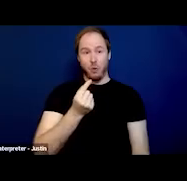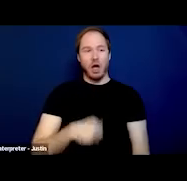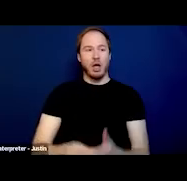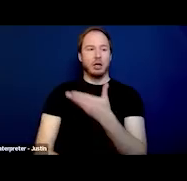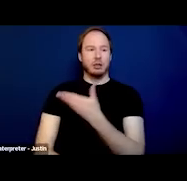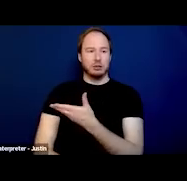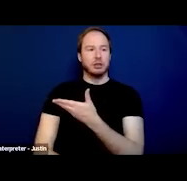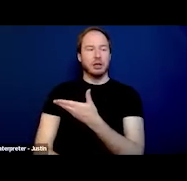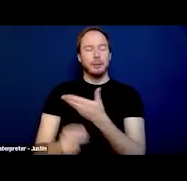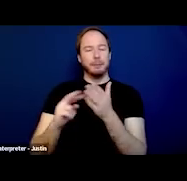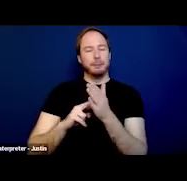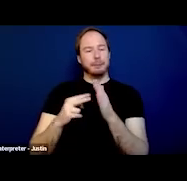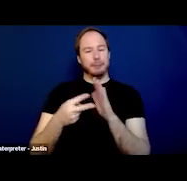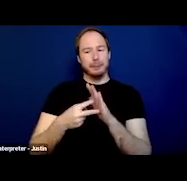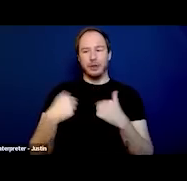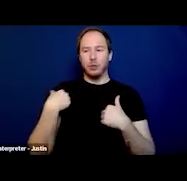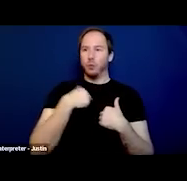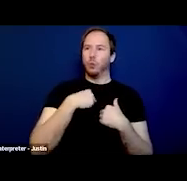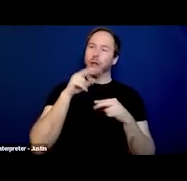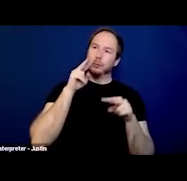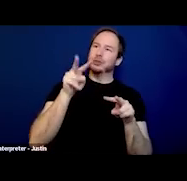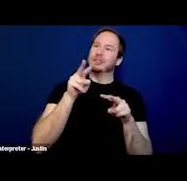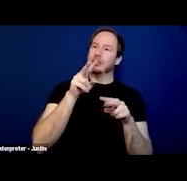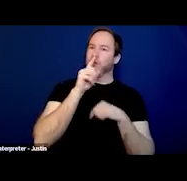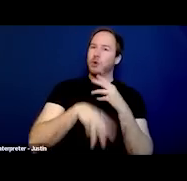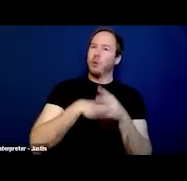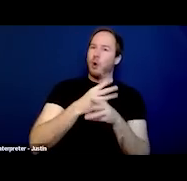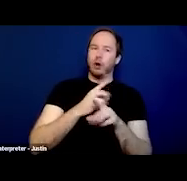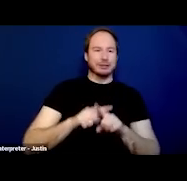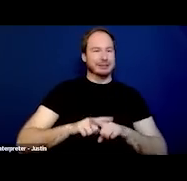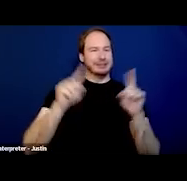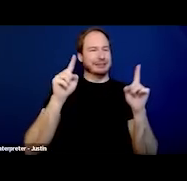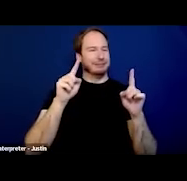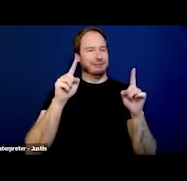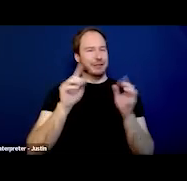to interpret reality abnormally. This can include sometimes hallucinations,